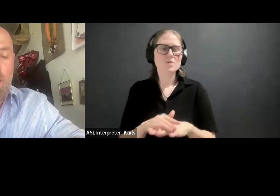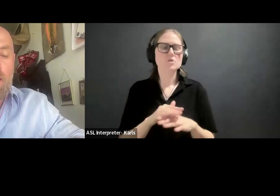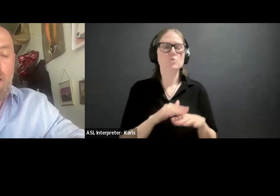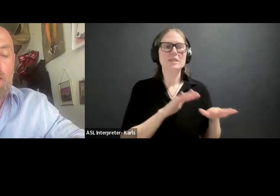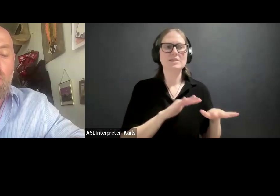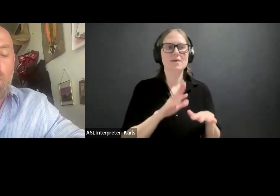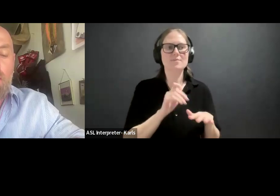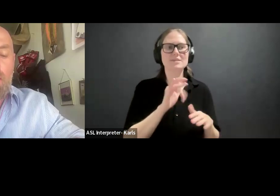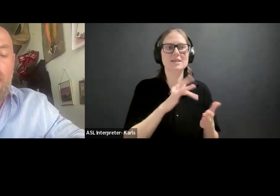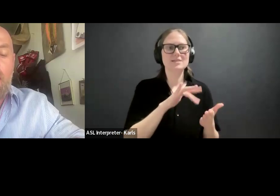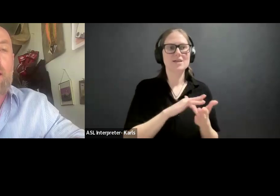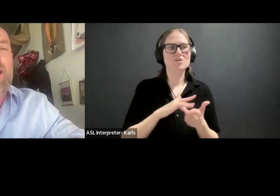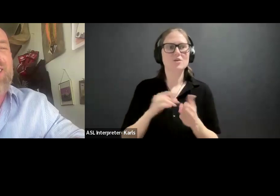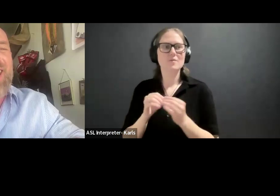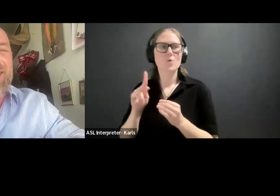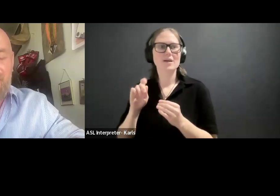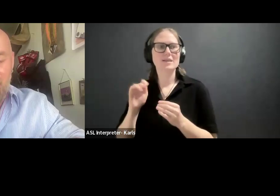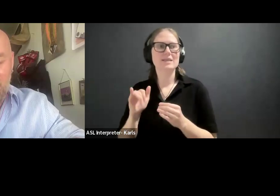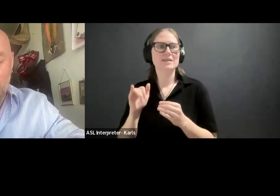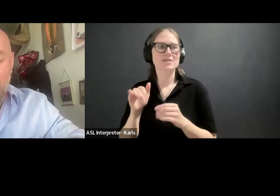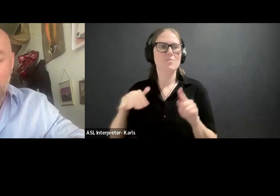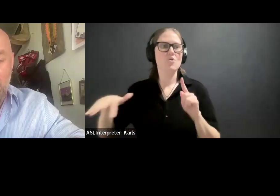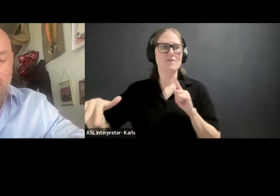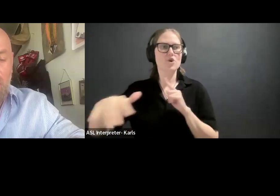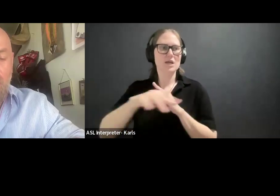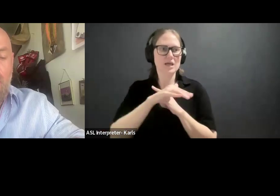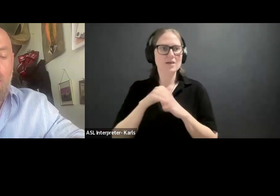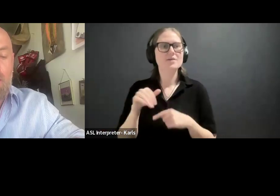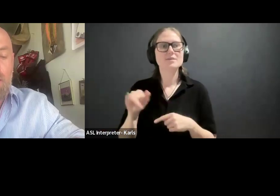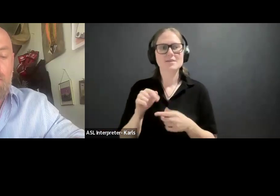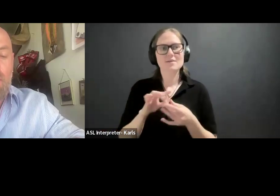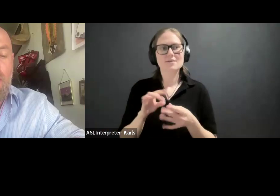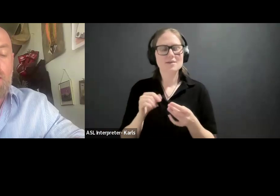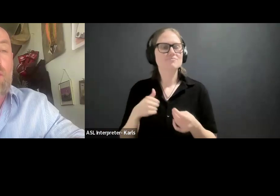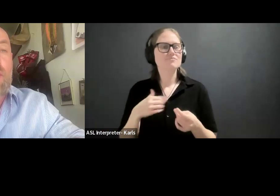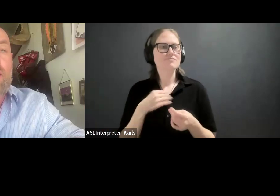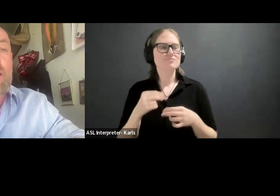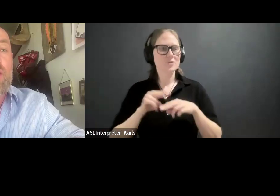As La Siguamanta says, dandies like to ride on the metro, hunting for the guys known as